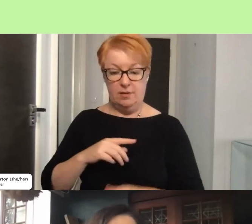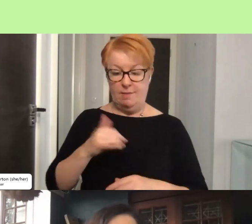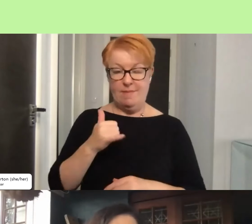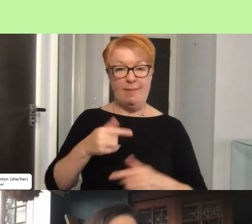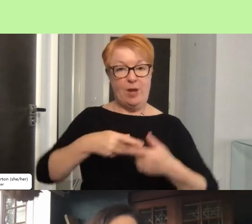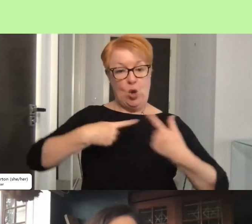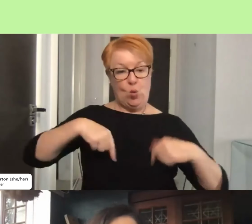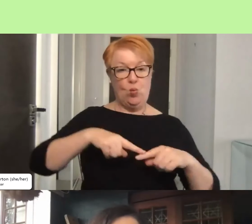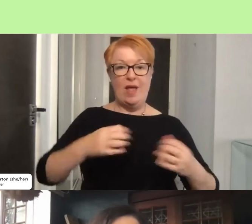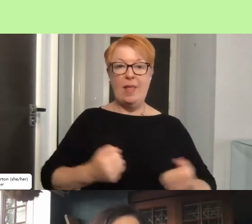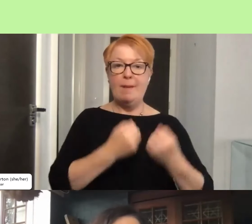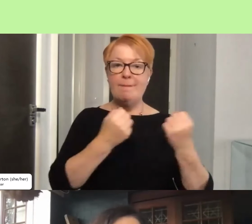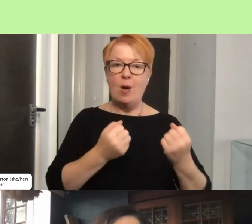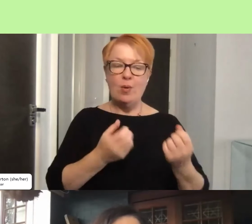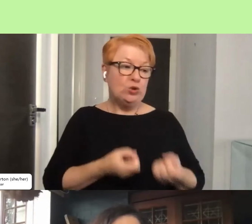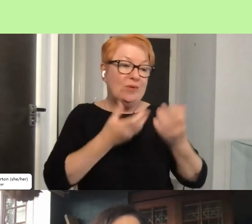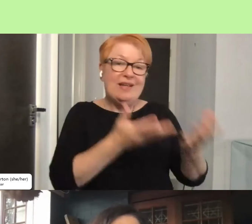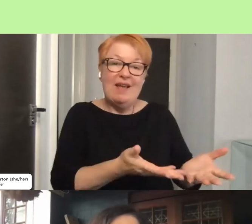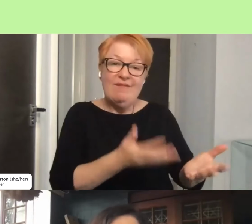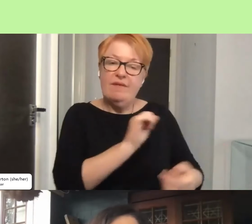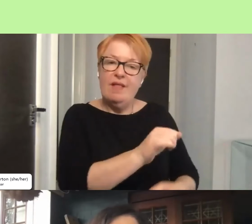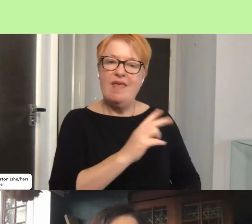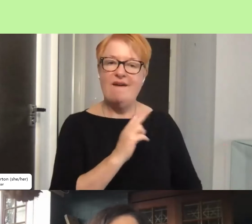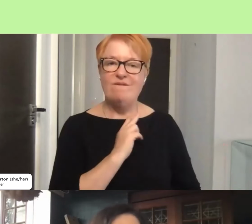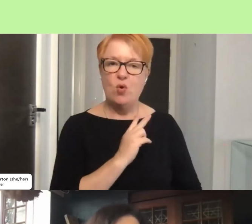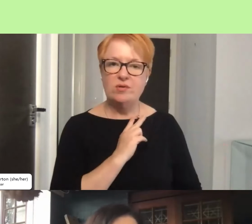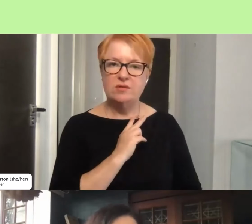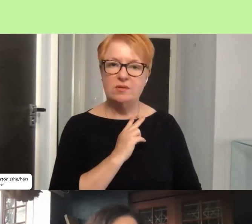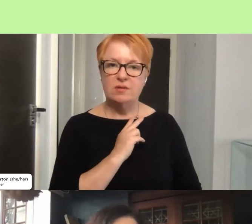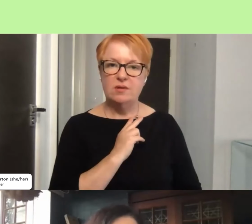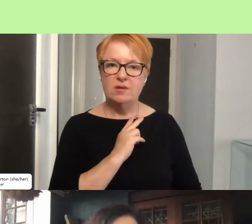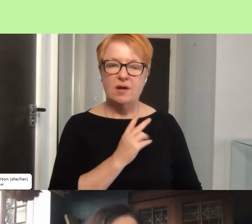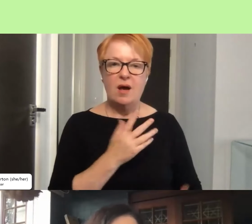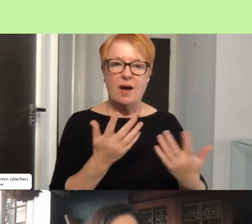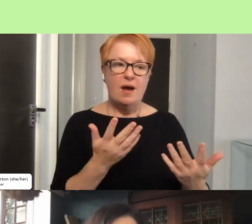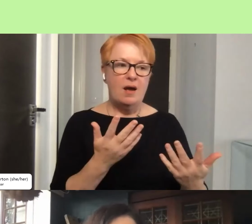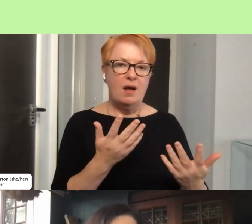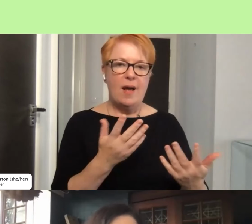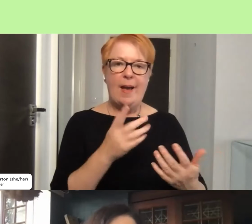It's not that they don't have a voice, it's that people are deliberately not given a space